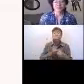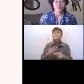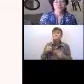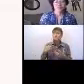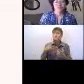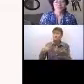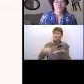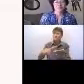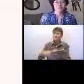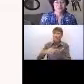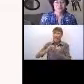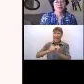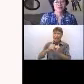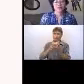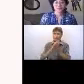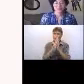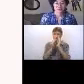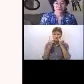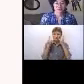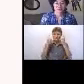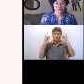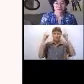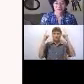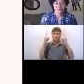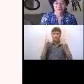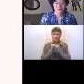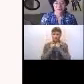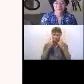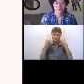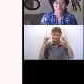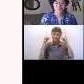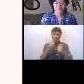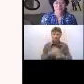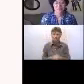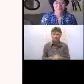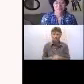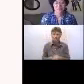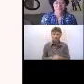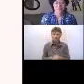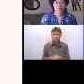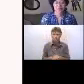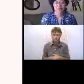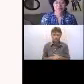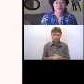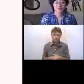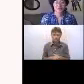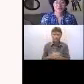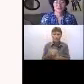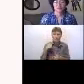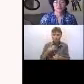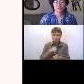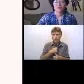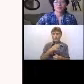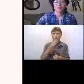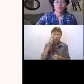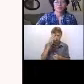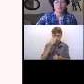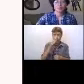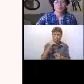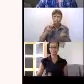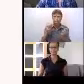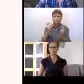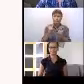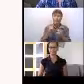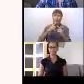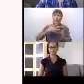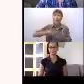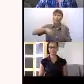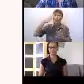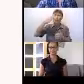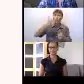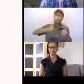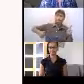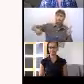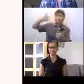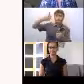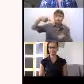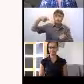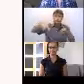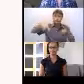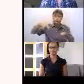more effective is actually looking at white supremacy, and the culture of whiteness. And